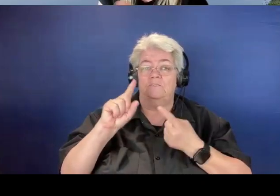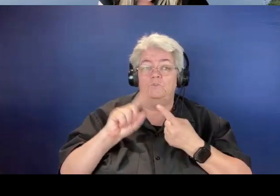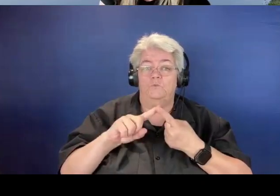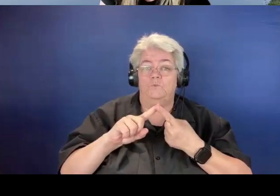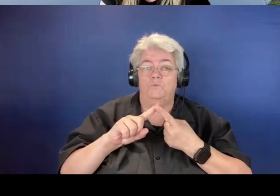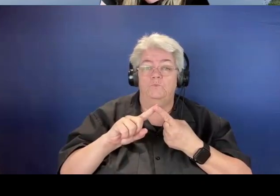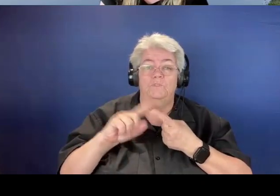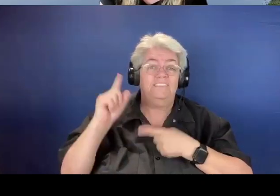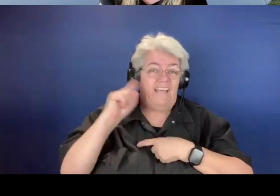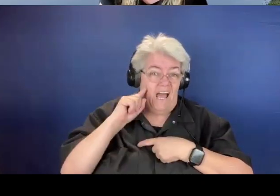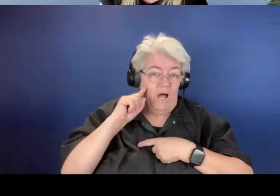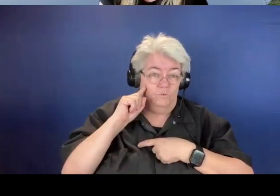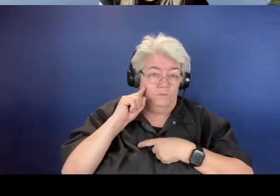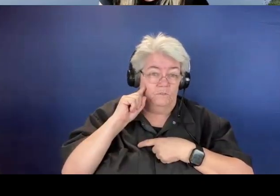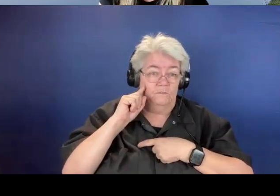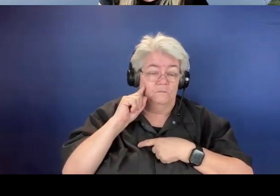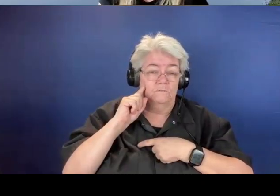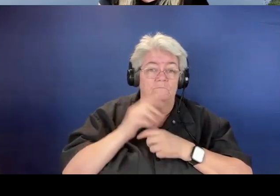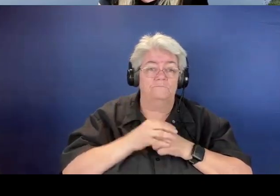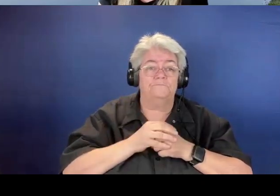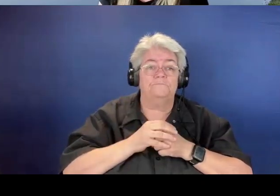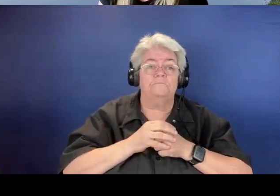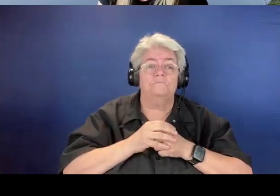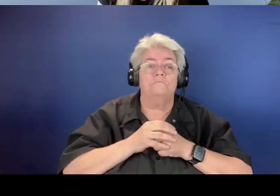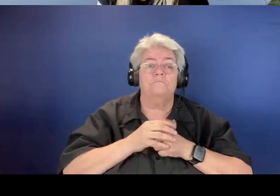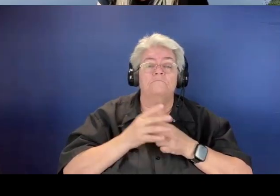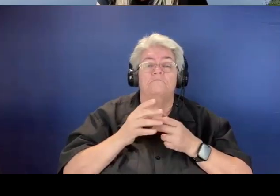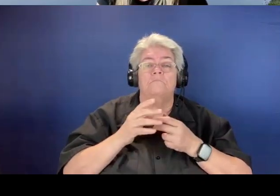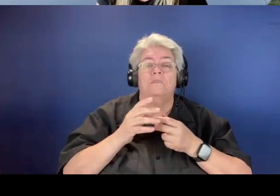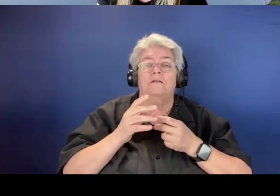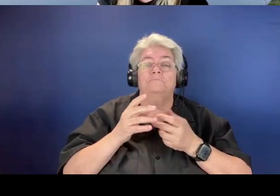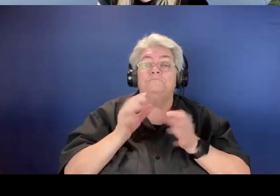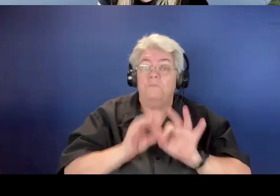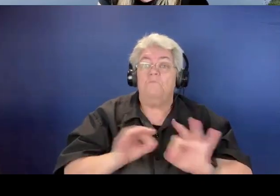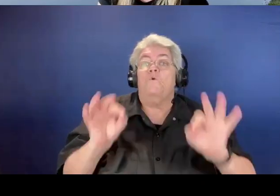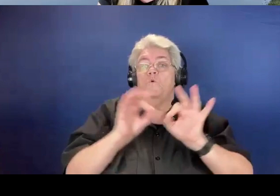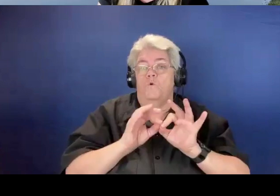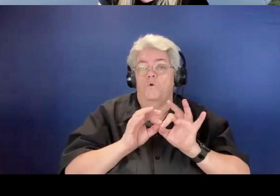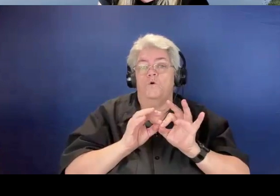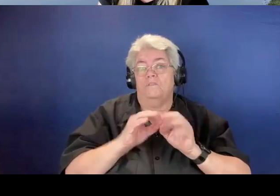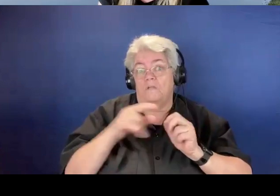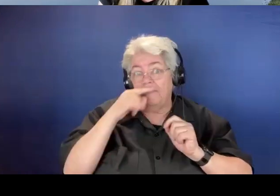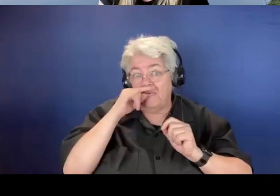So, this would be for oral languages. It is important for children to hear all the sounds of those languages so that